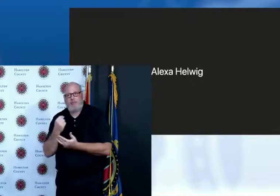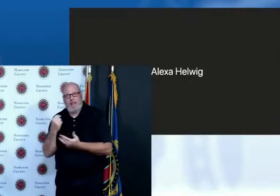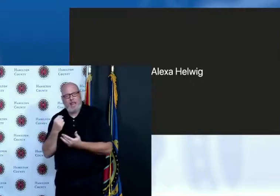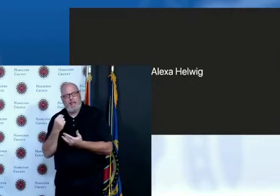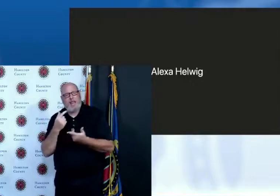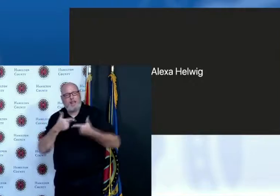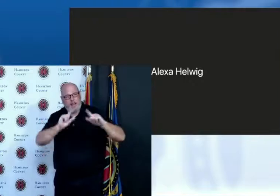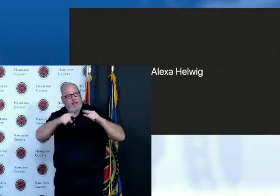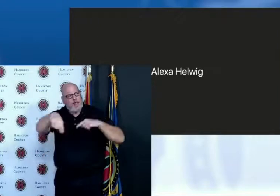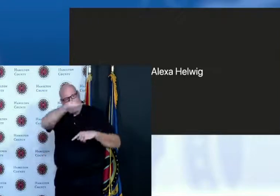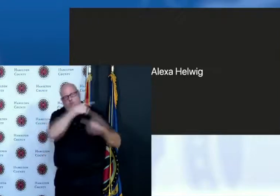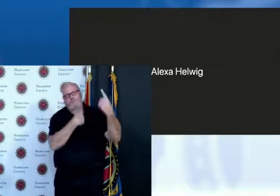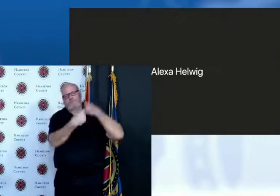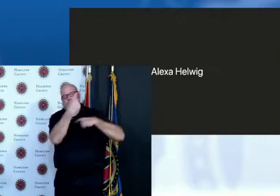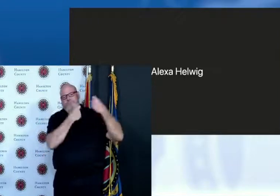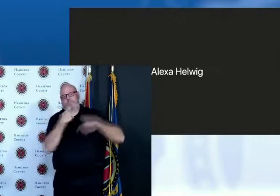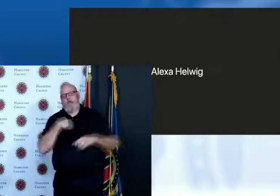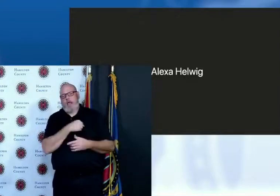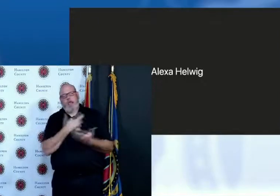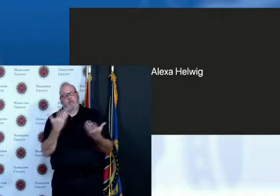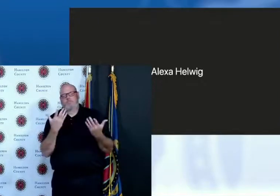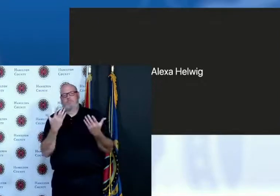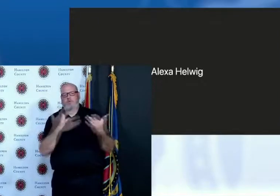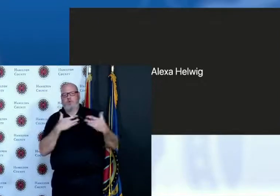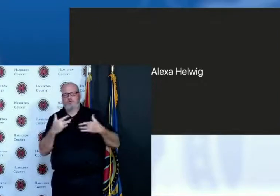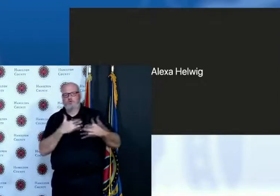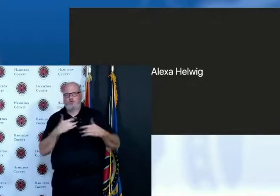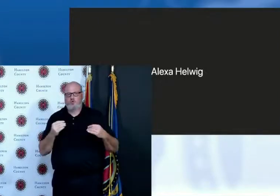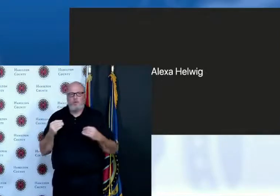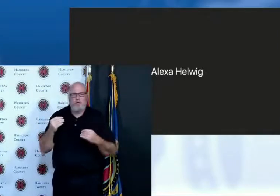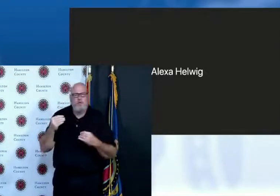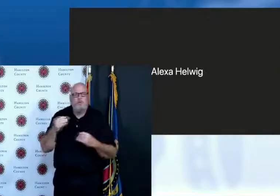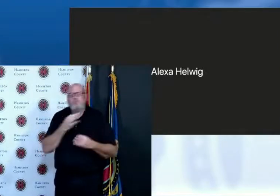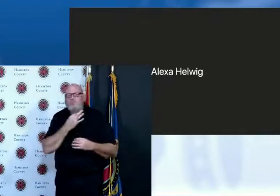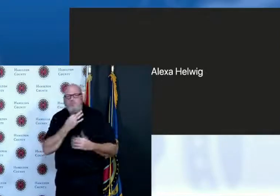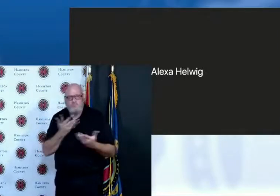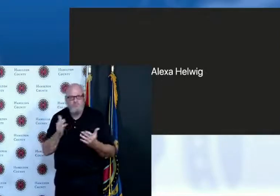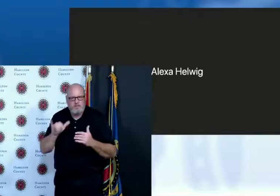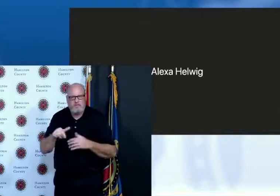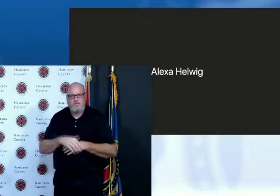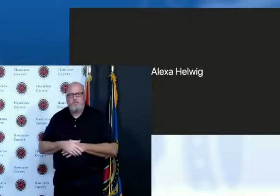or if they wanted to do prom in a unique way this year our goal is to continuously provide feedback